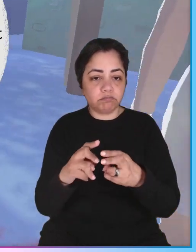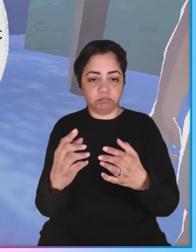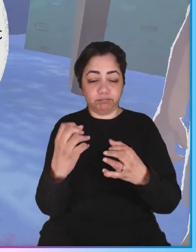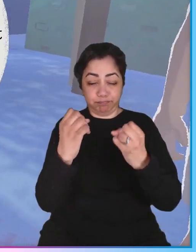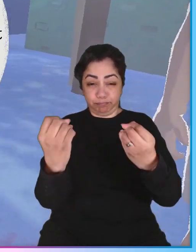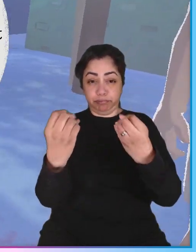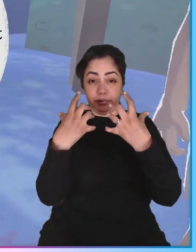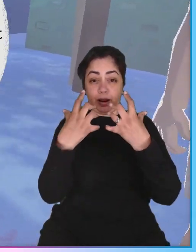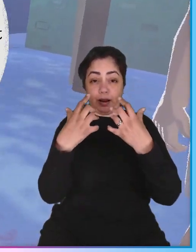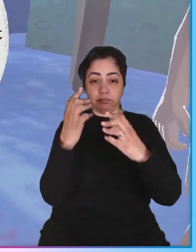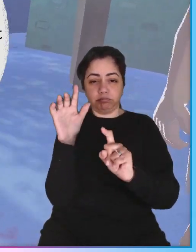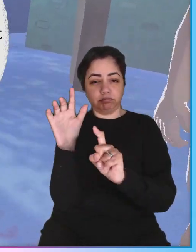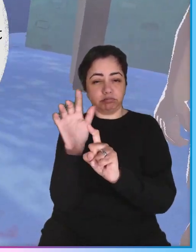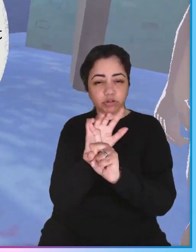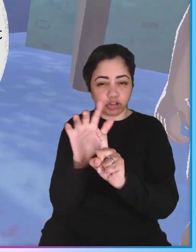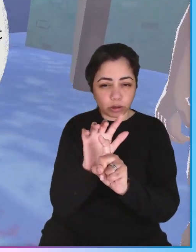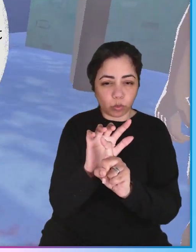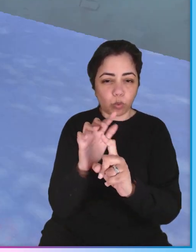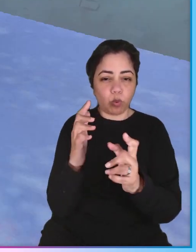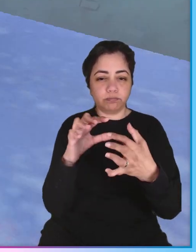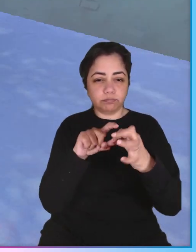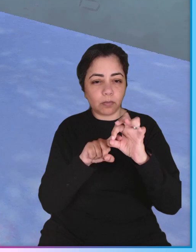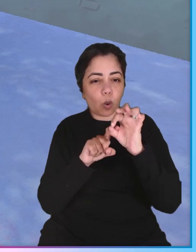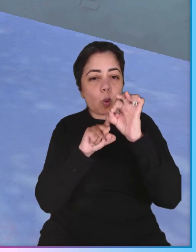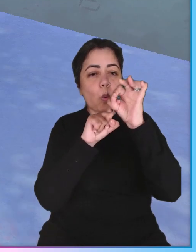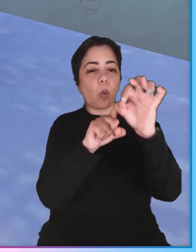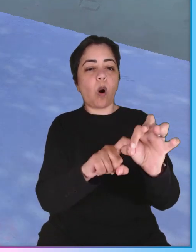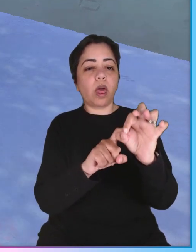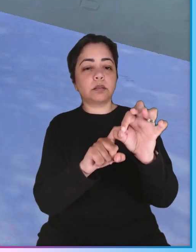full control remapping, and more limited control options